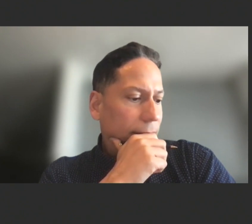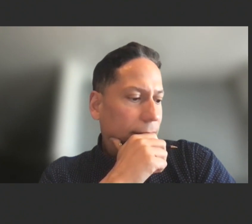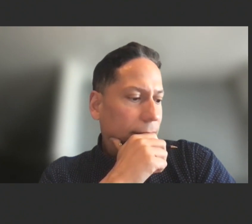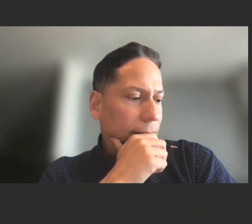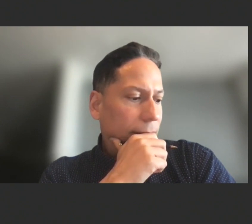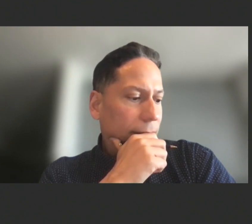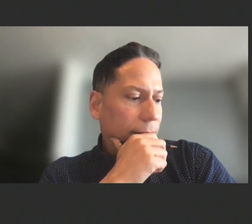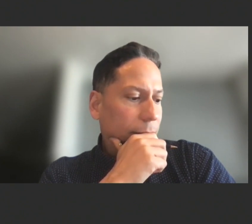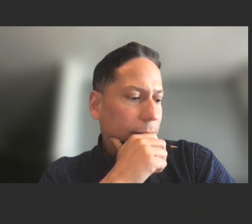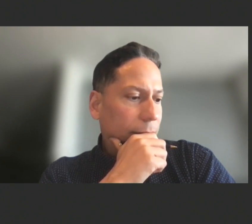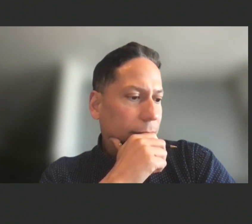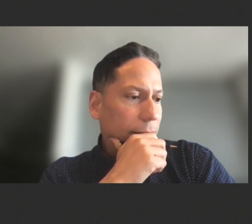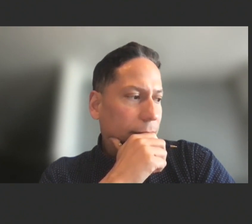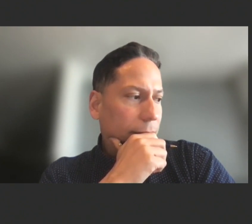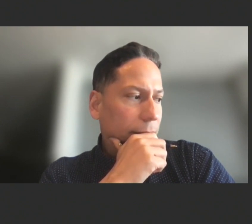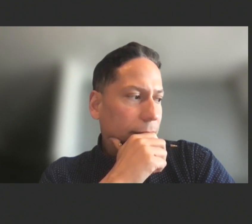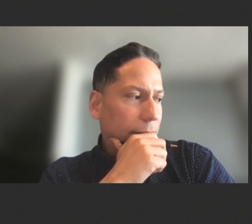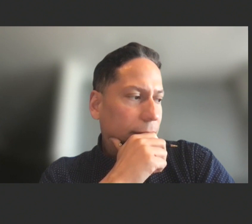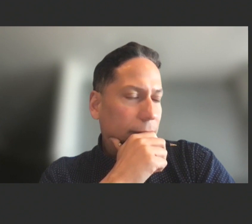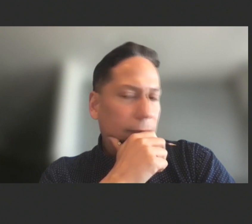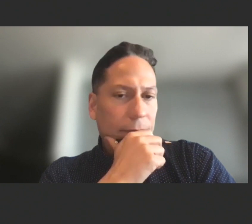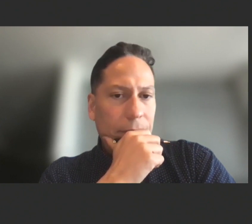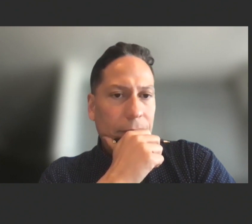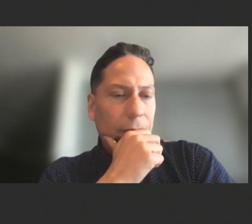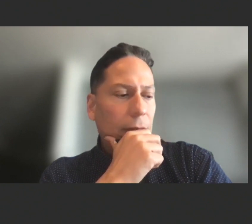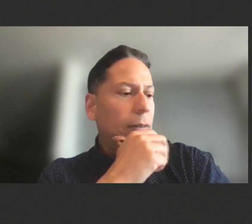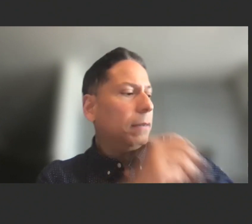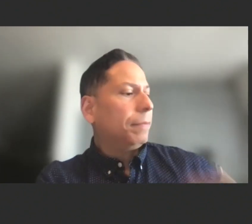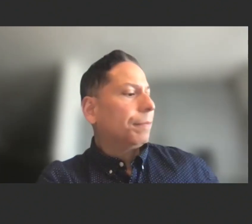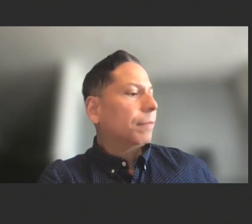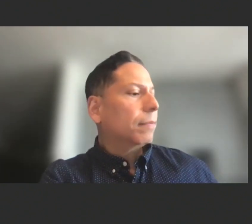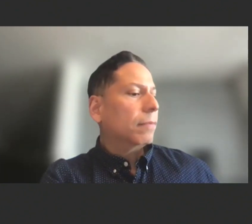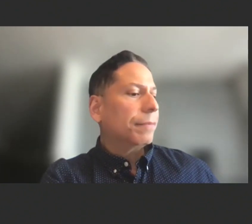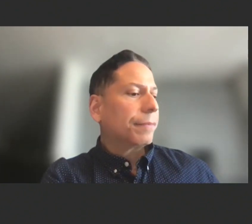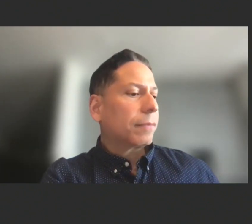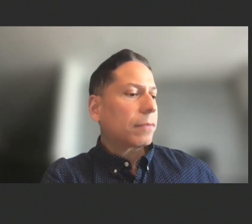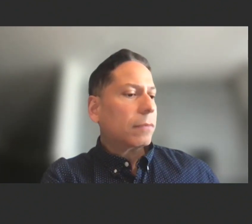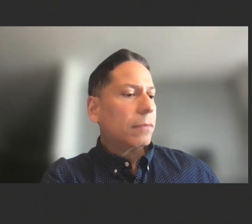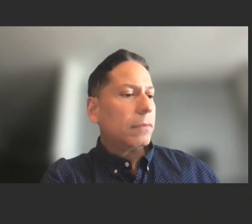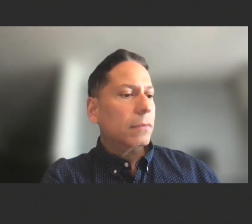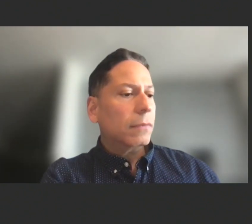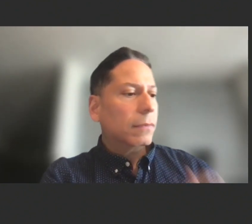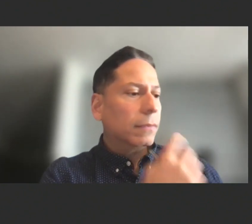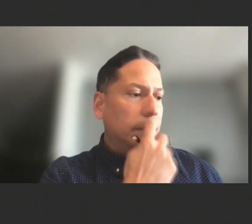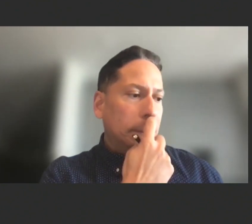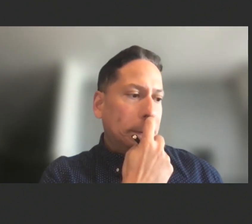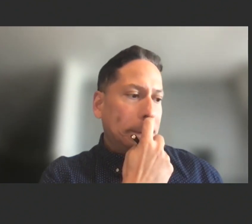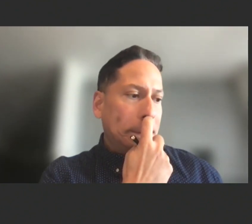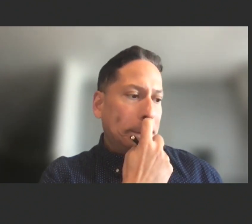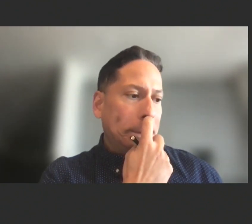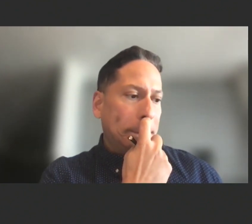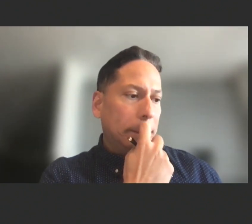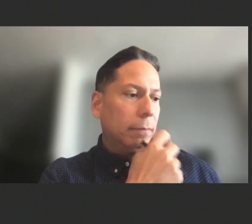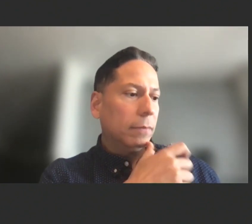you know, how it relates to funding. And then the other issue is the relationship of ending the HIV